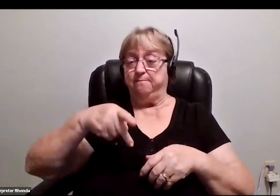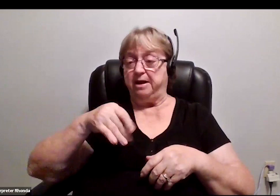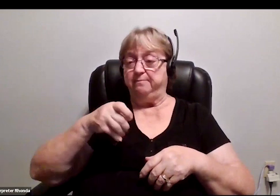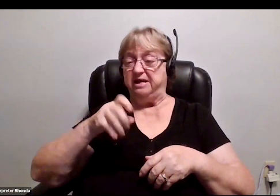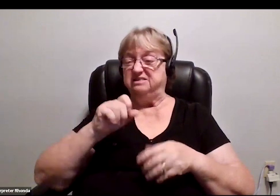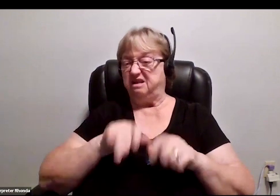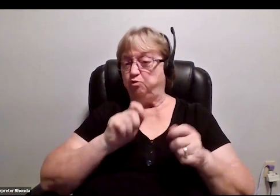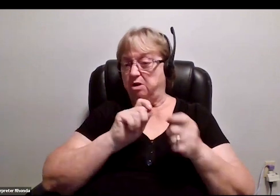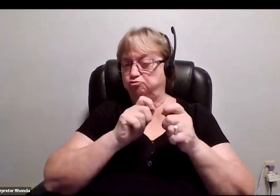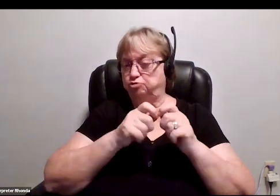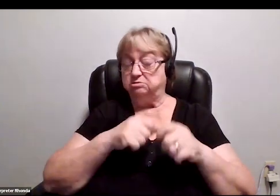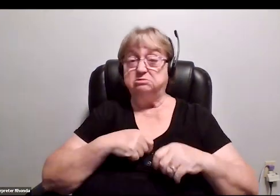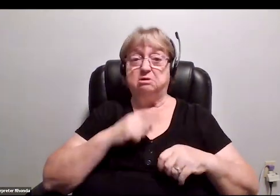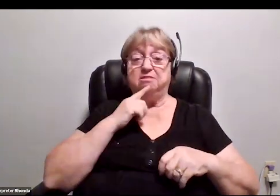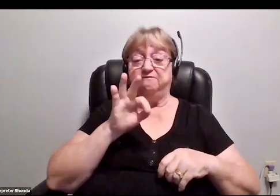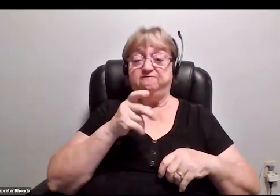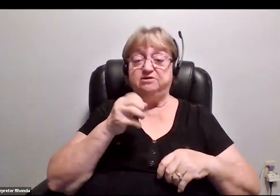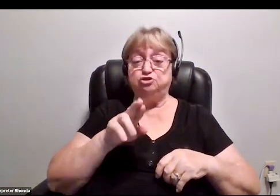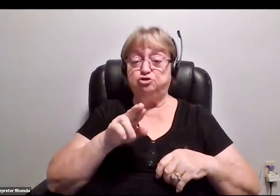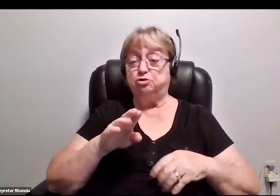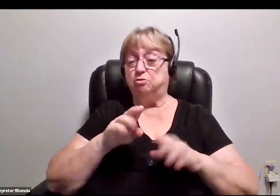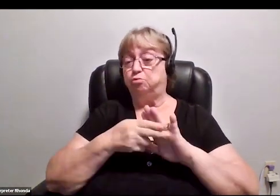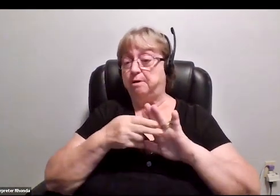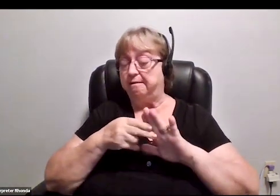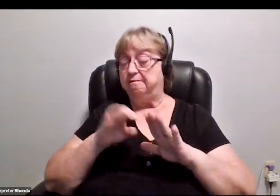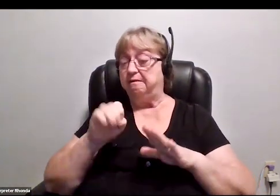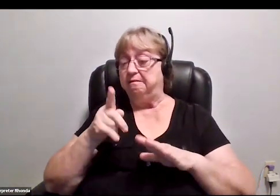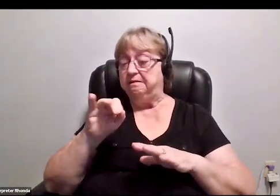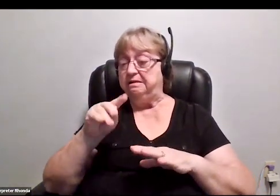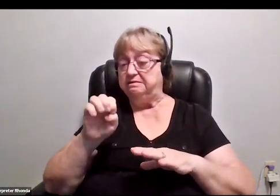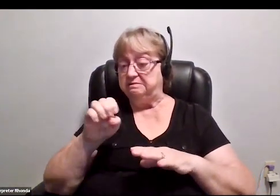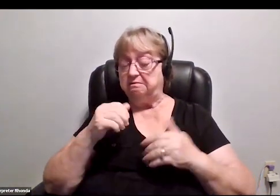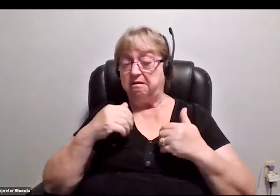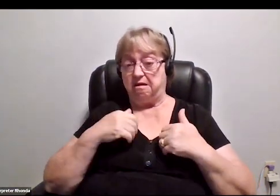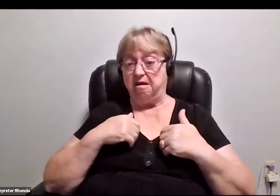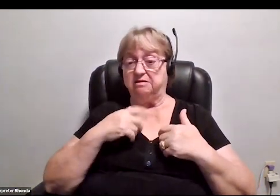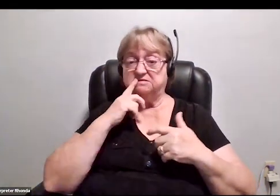I found that the Fisherbrand Elite Adjustable-Volume Pipettes had the largest readout.